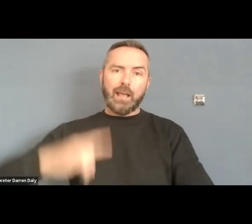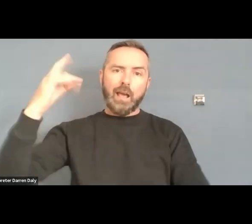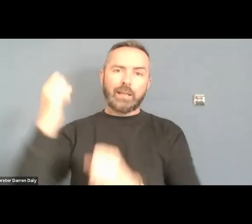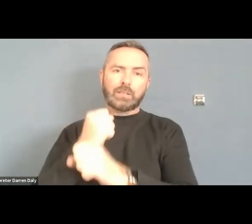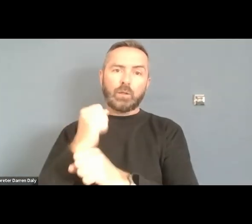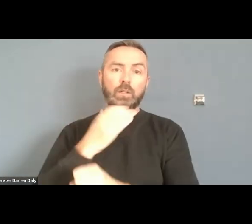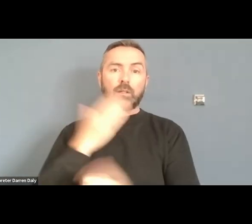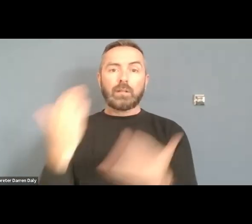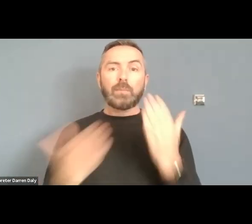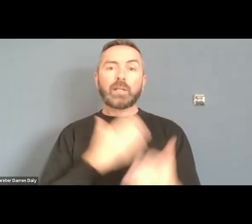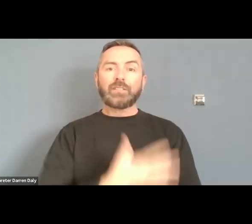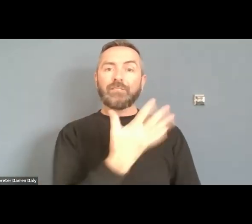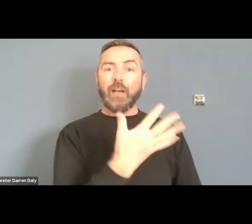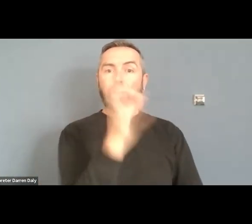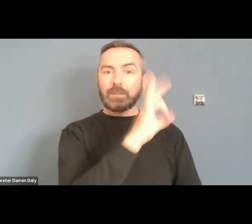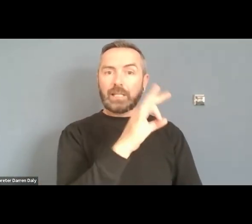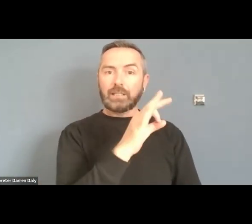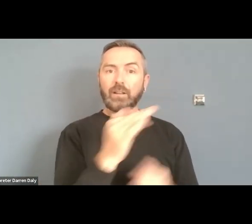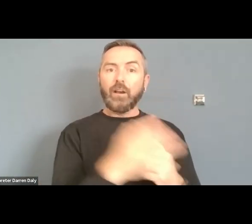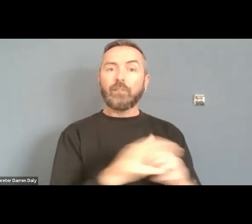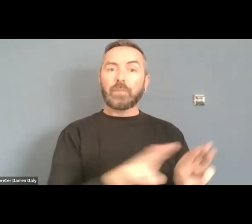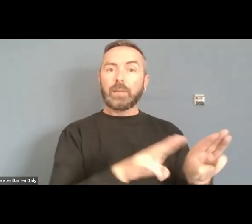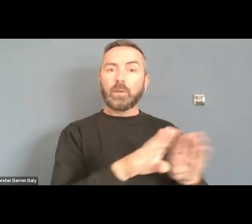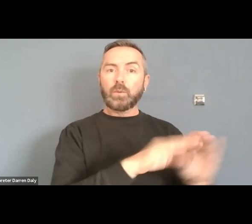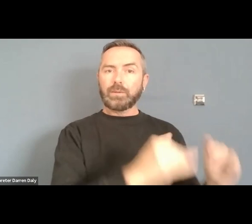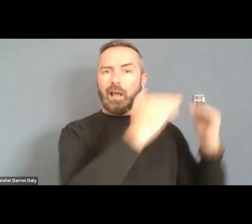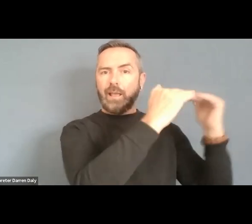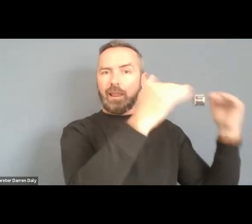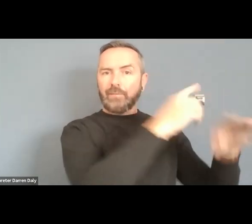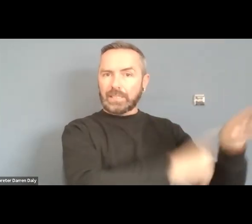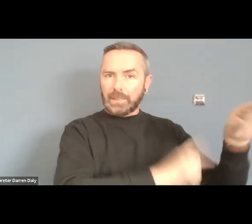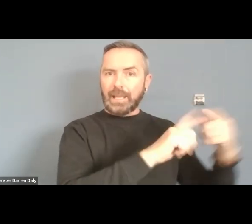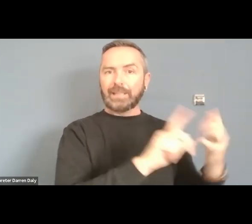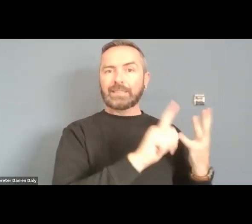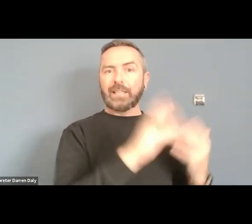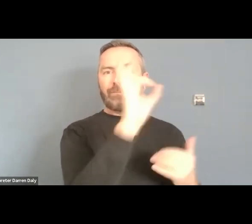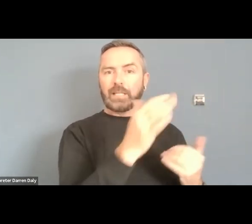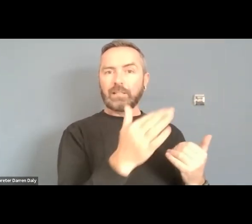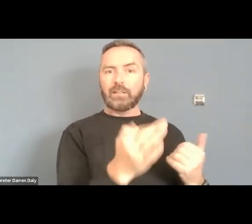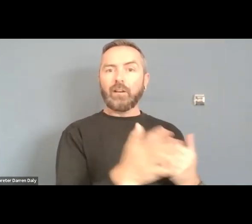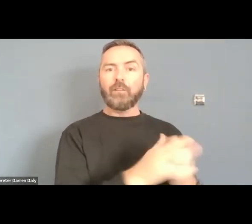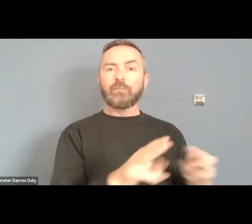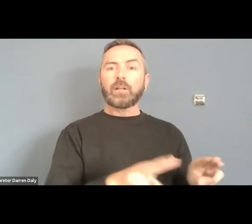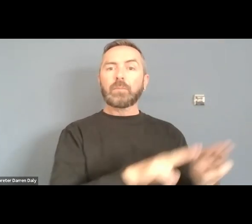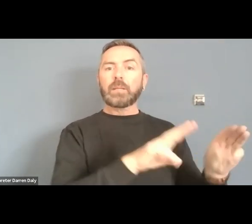5% of those with a disability to a great extent, and 7% of those with a disability to some extent.